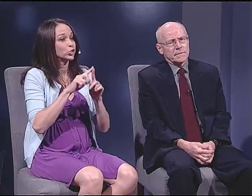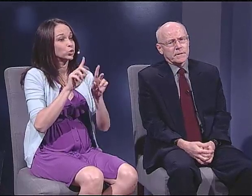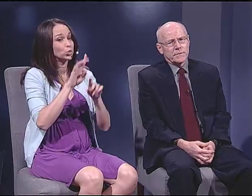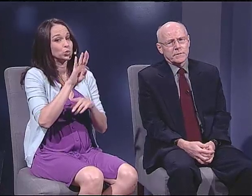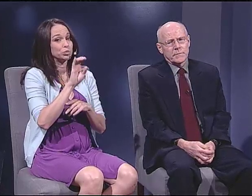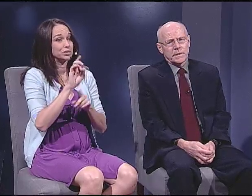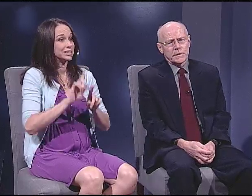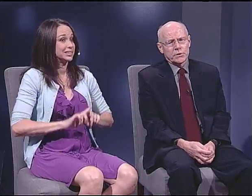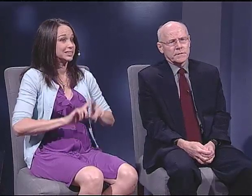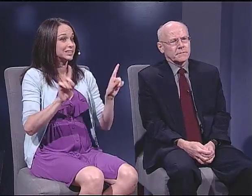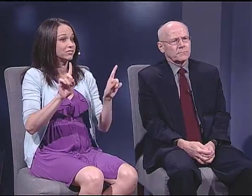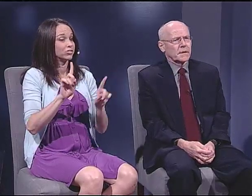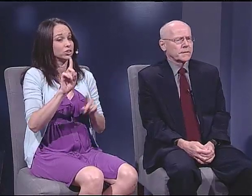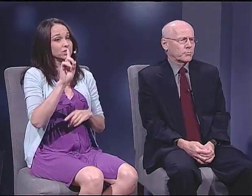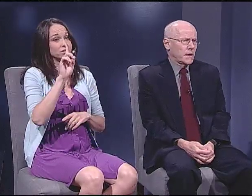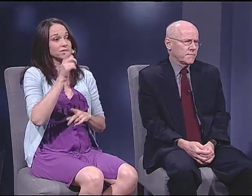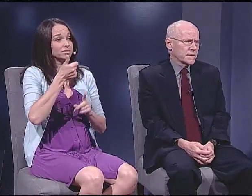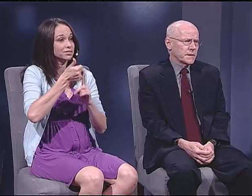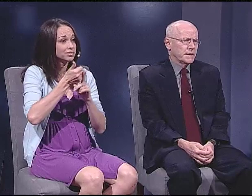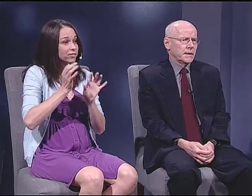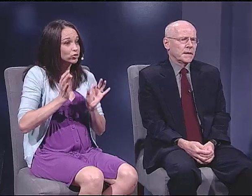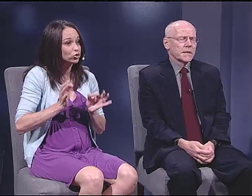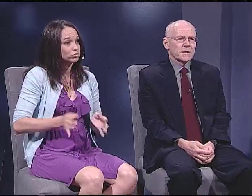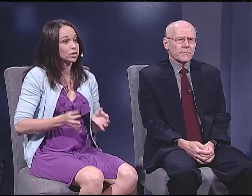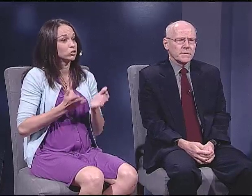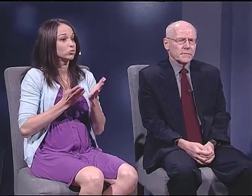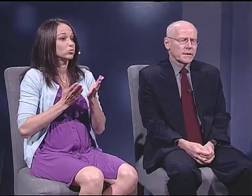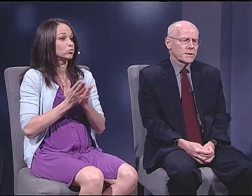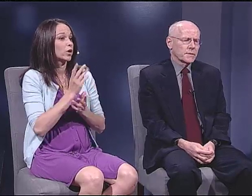Self-determination, the right to privacy, self-determination